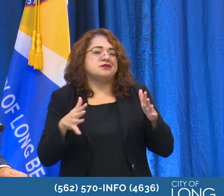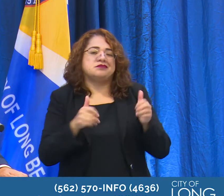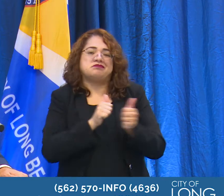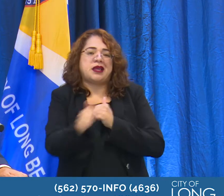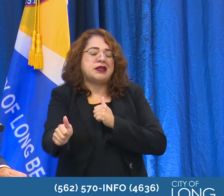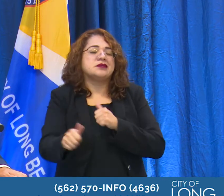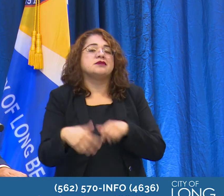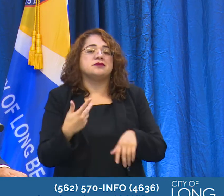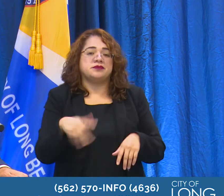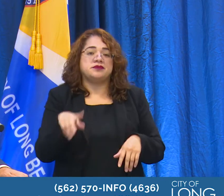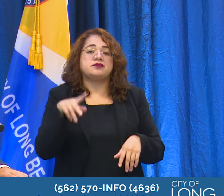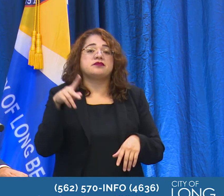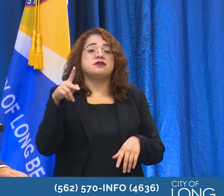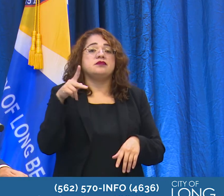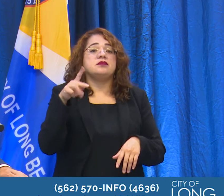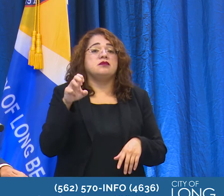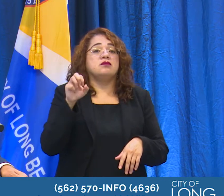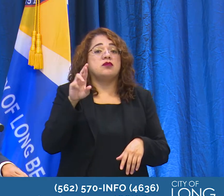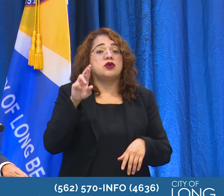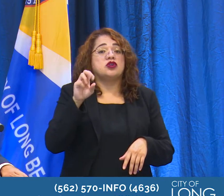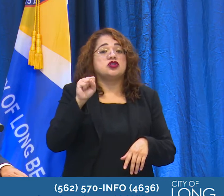Harbor are available weekdays from 10 a.m.